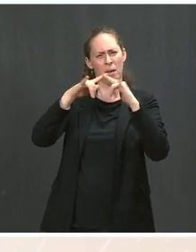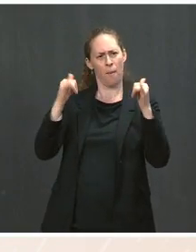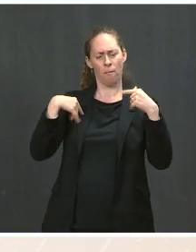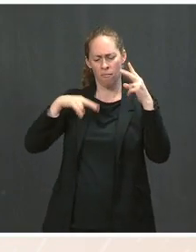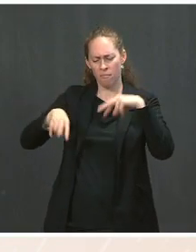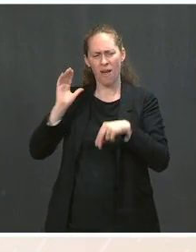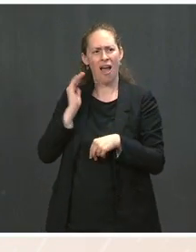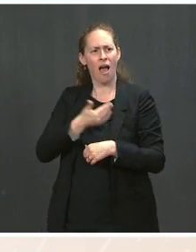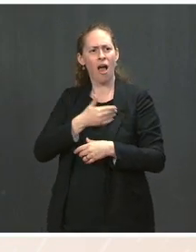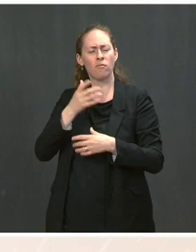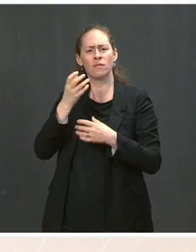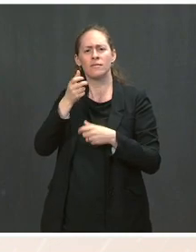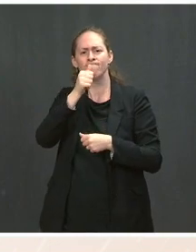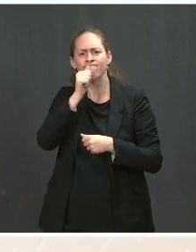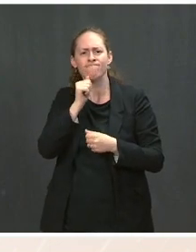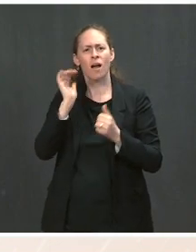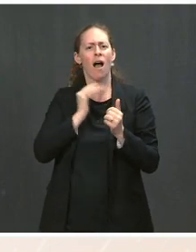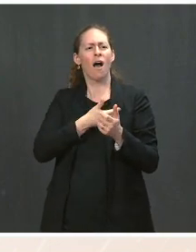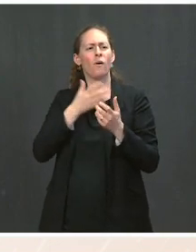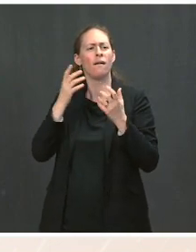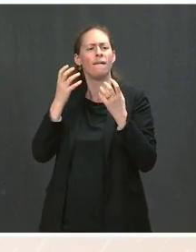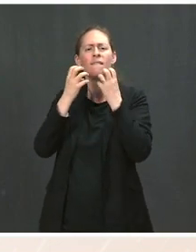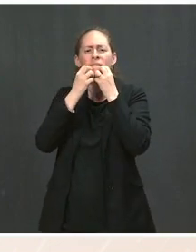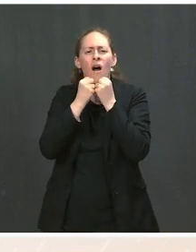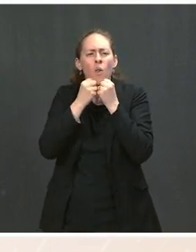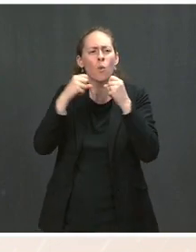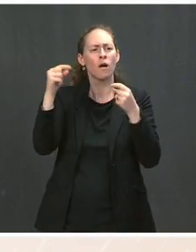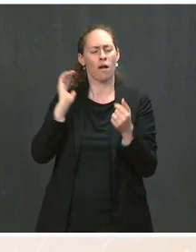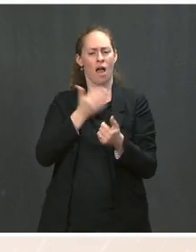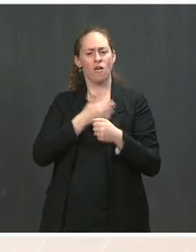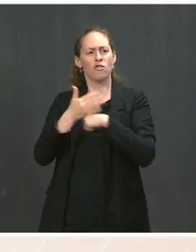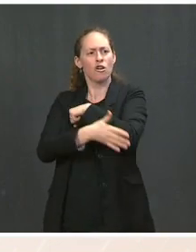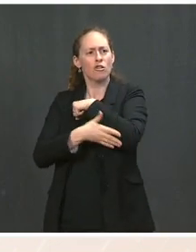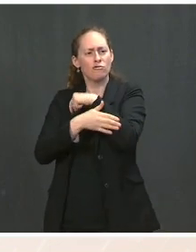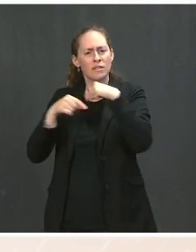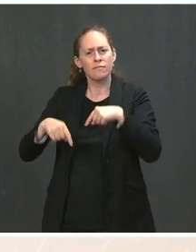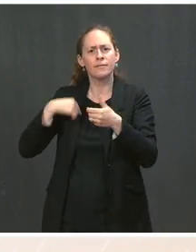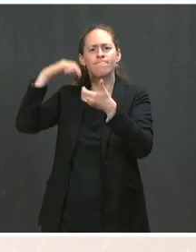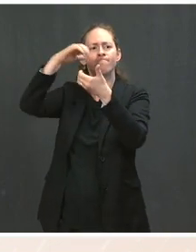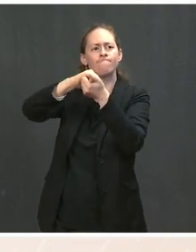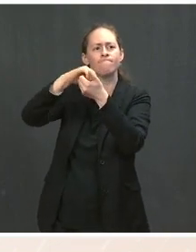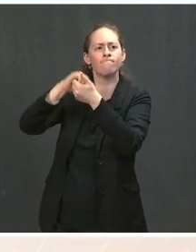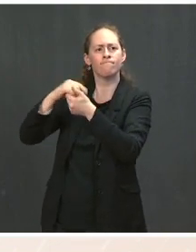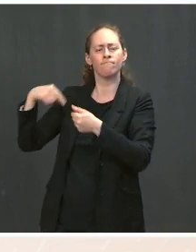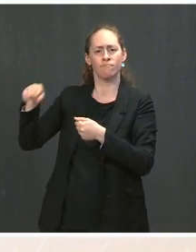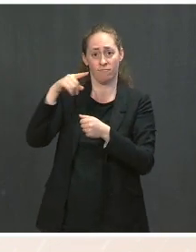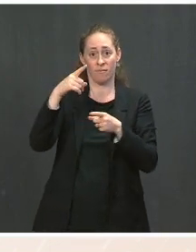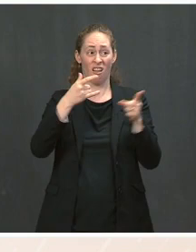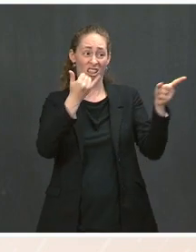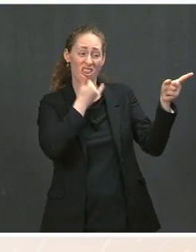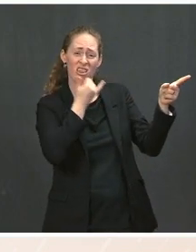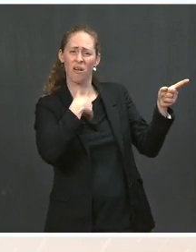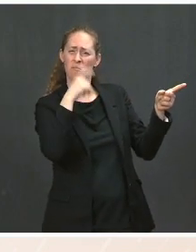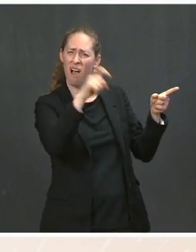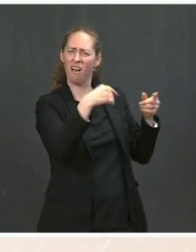from any country you have a partner- -- a relationship with, then there should be consequences. We can't predict what the impact will be,